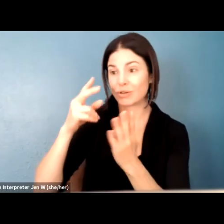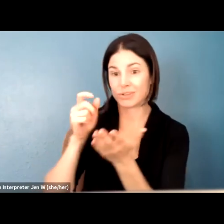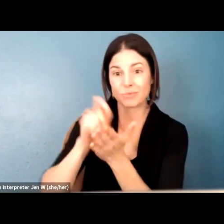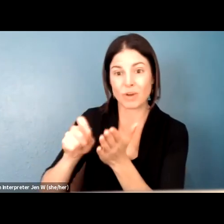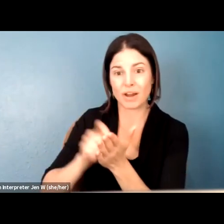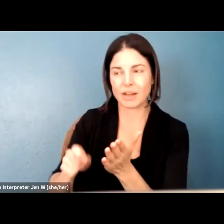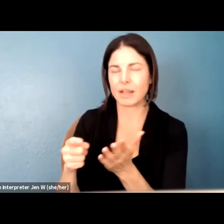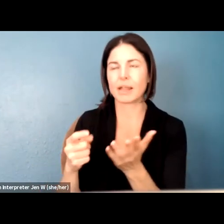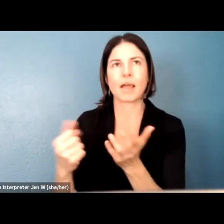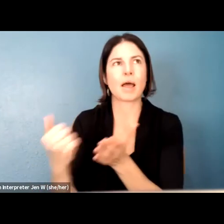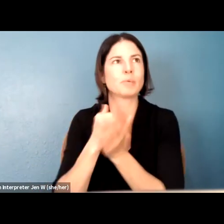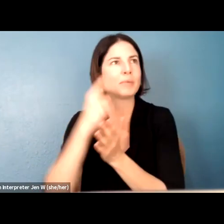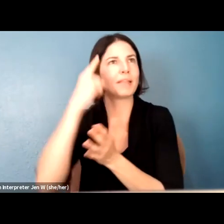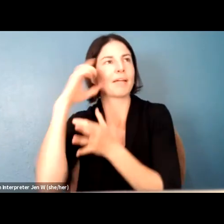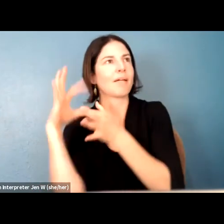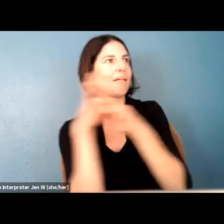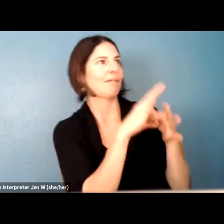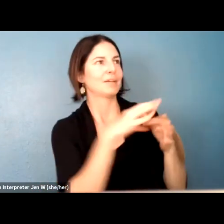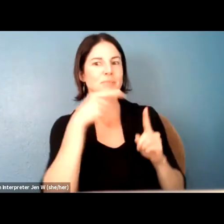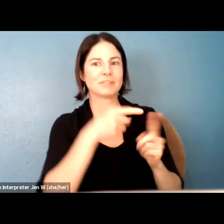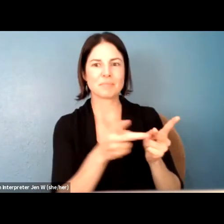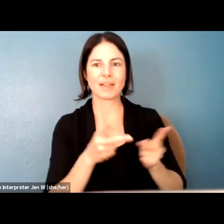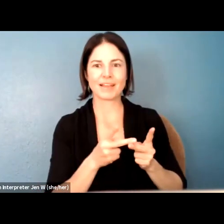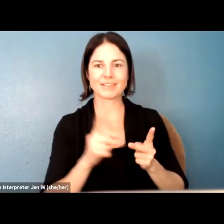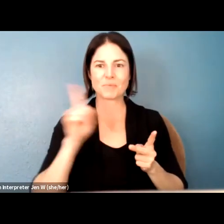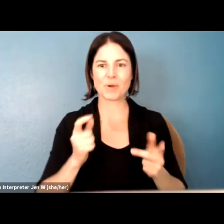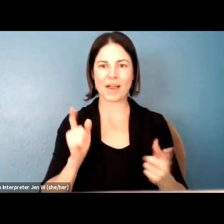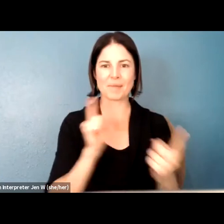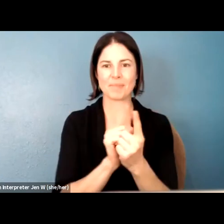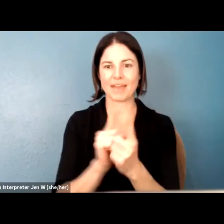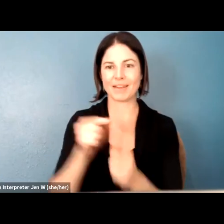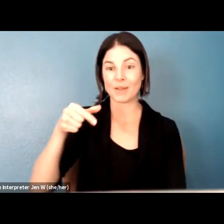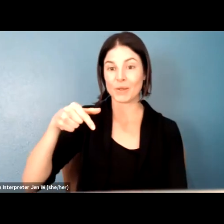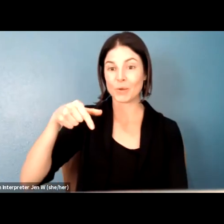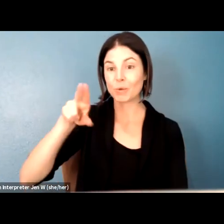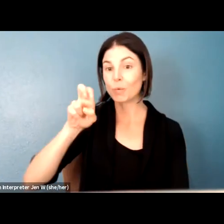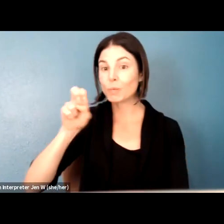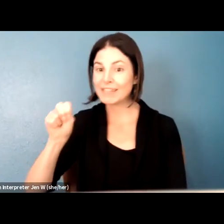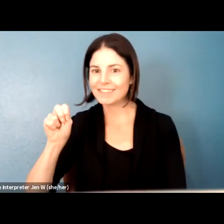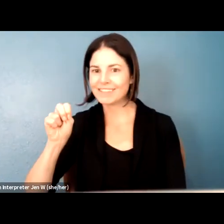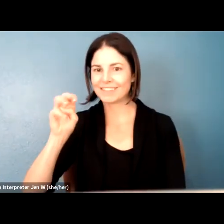place where I first met Queen Medina, Jackson. Medina is here